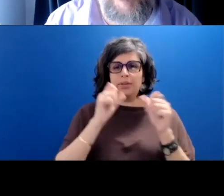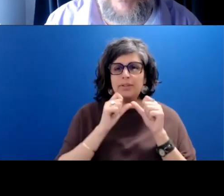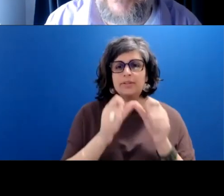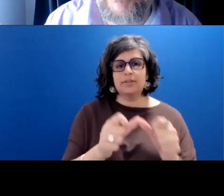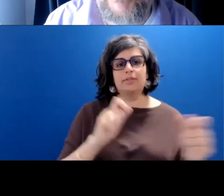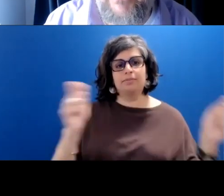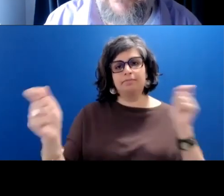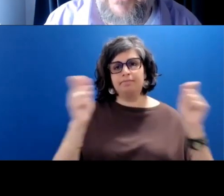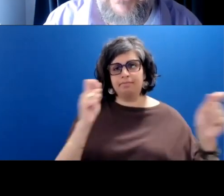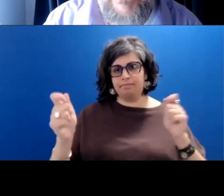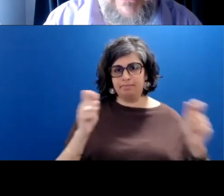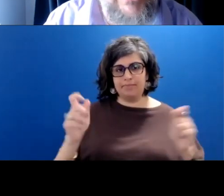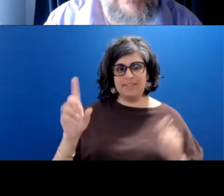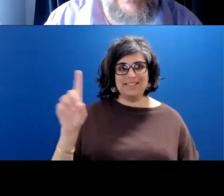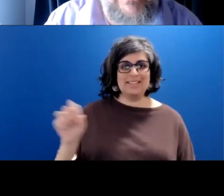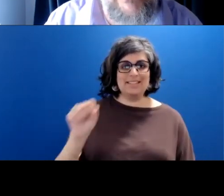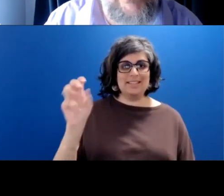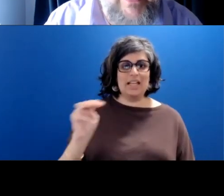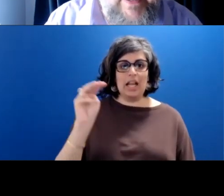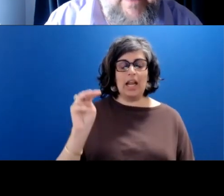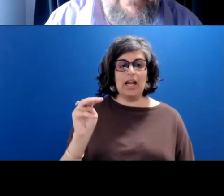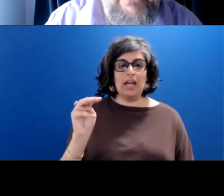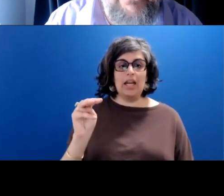both in the DSM and in standards of care.